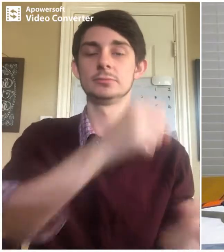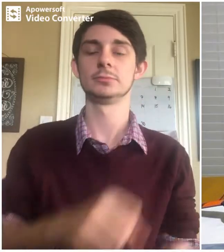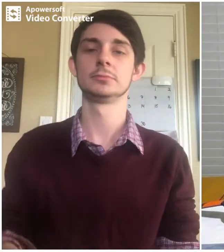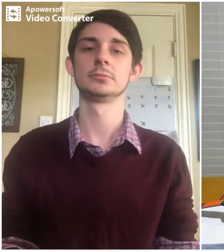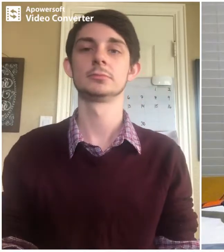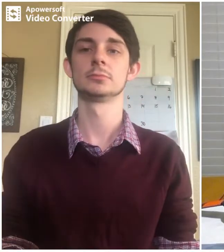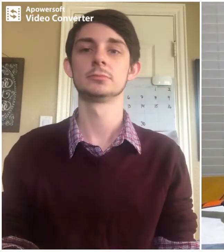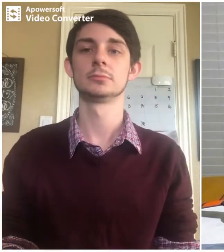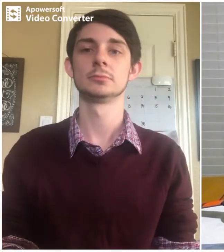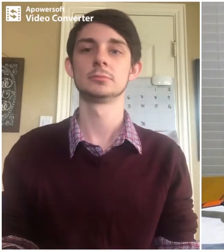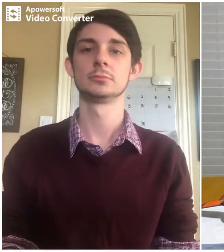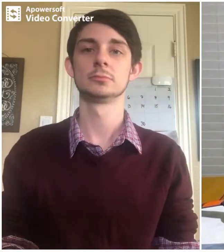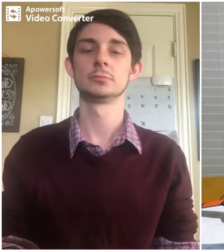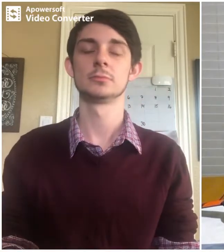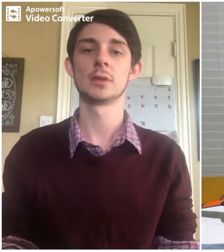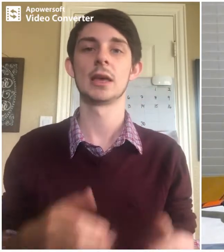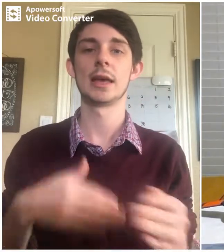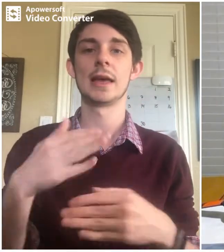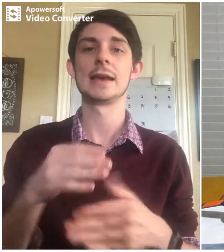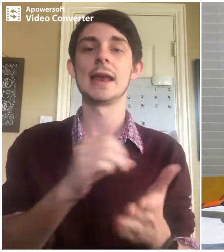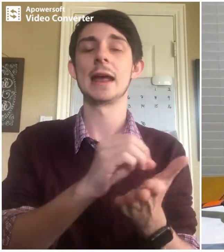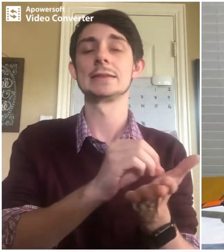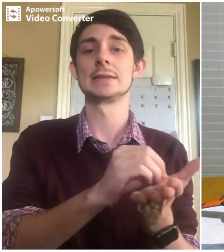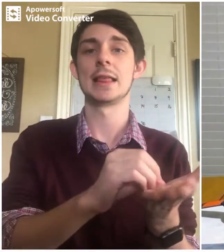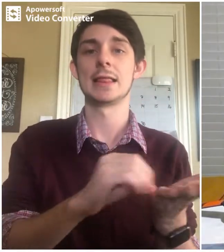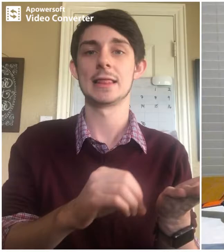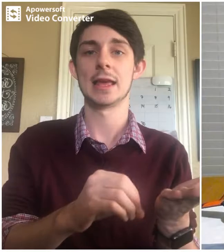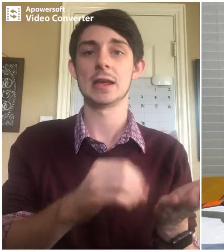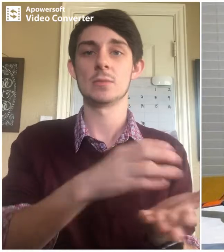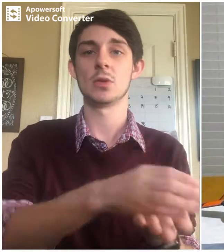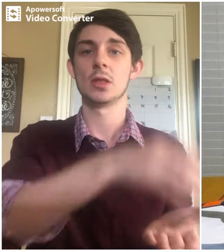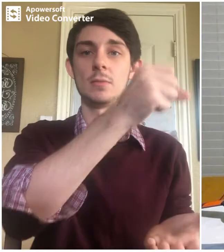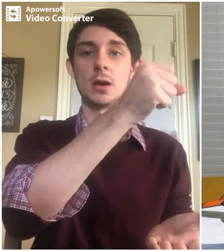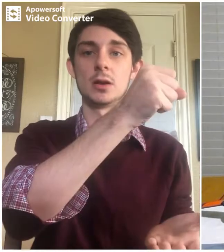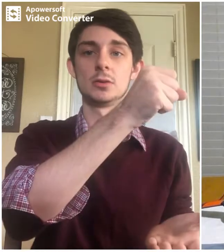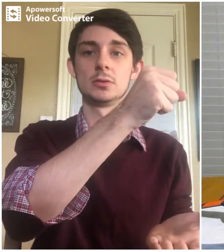Make sure to label the first one - we're gonna label this one oil and water.